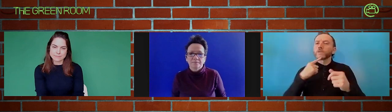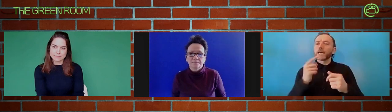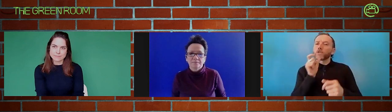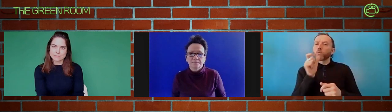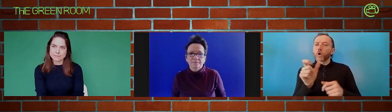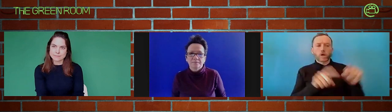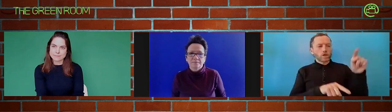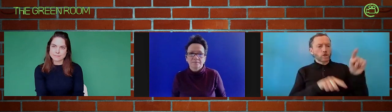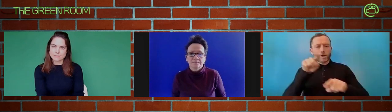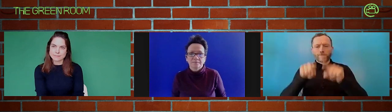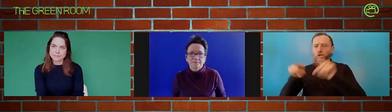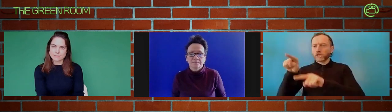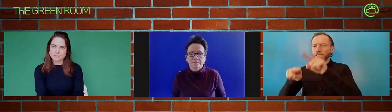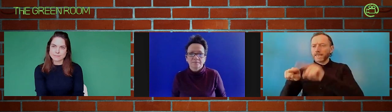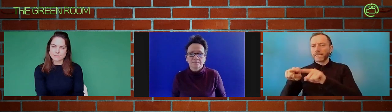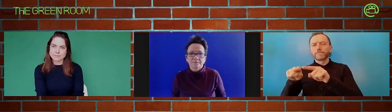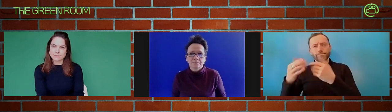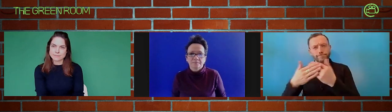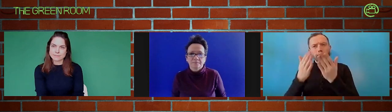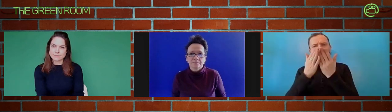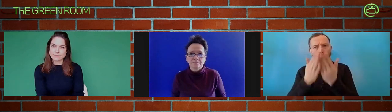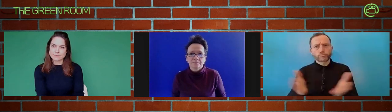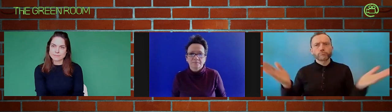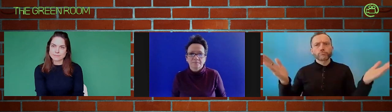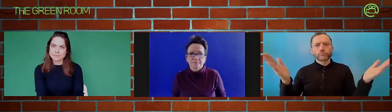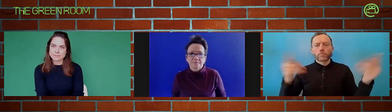allies, I think there's a great many more people working